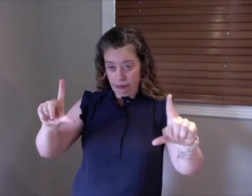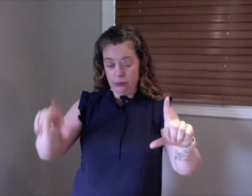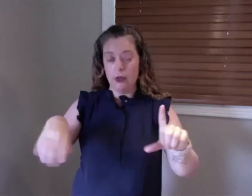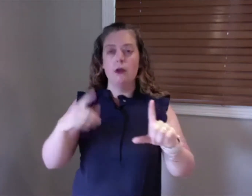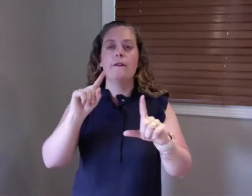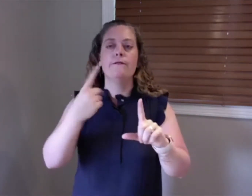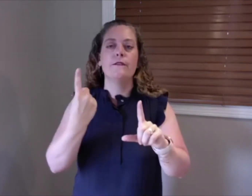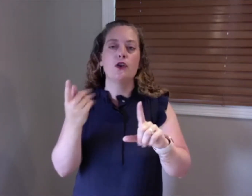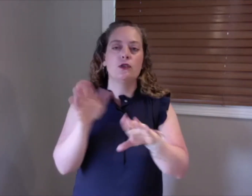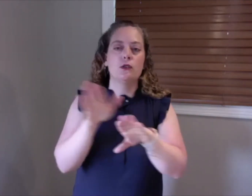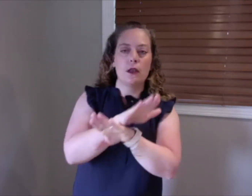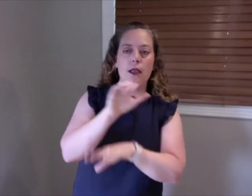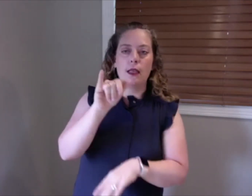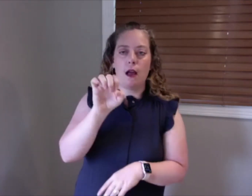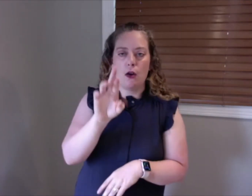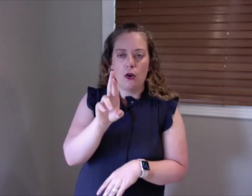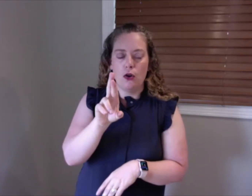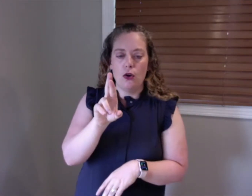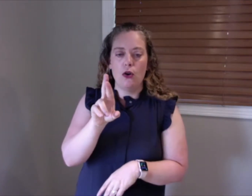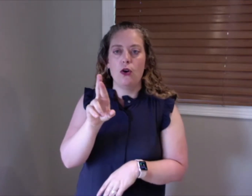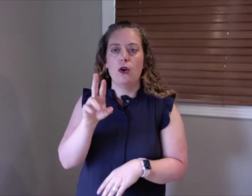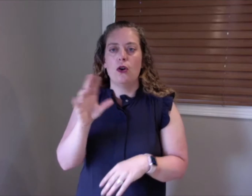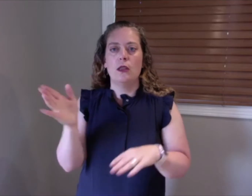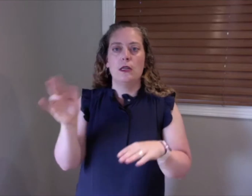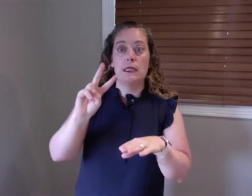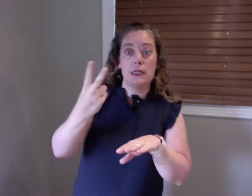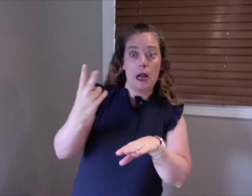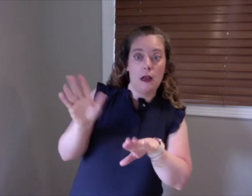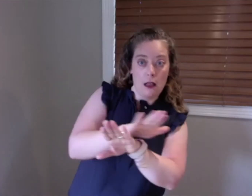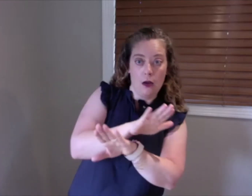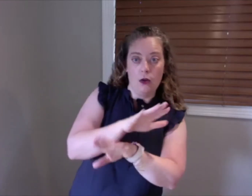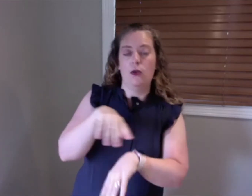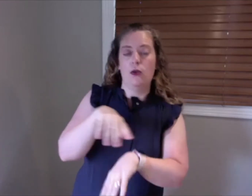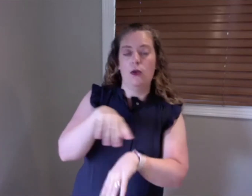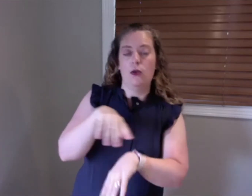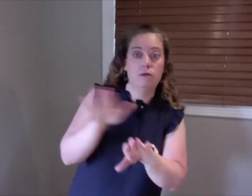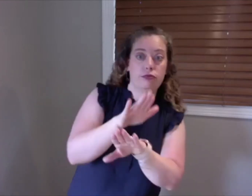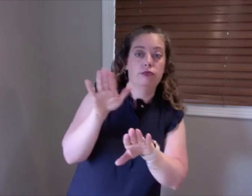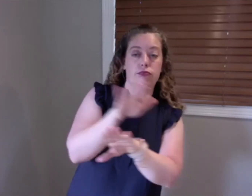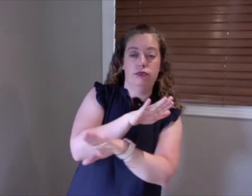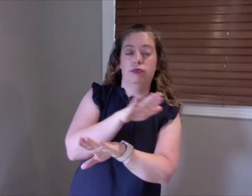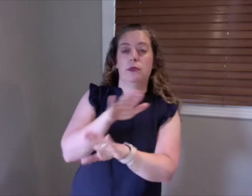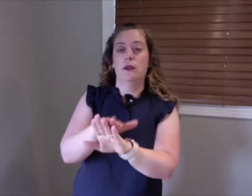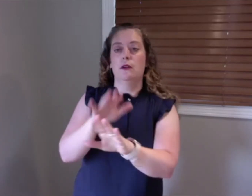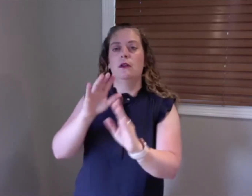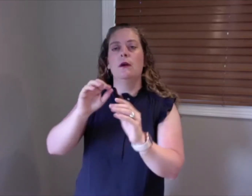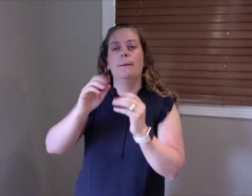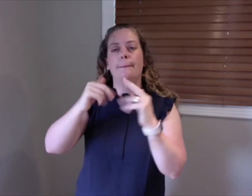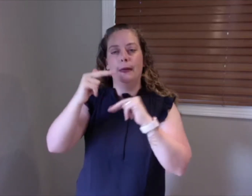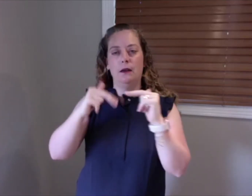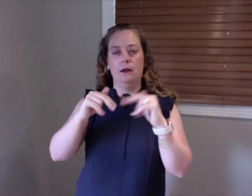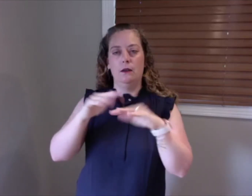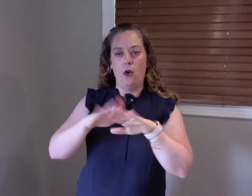first I drew what I wanted to do and then I added the first layer of paint and then the second layer and I added progressive